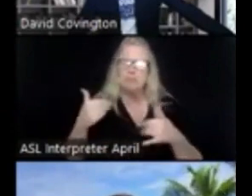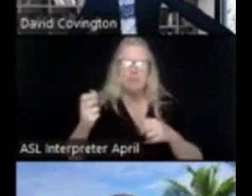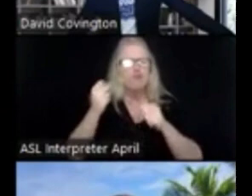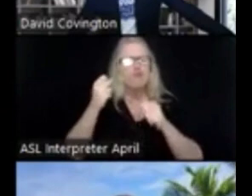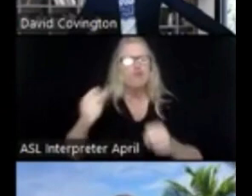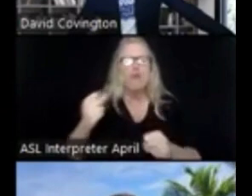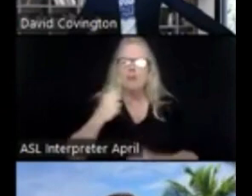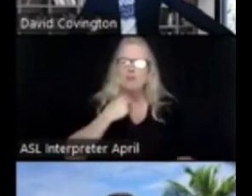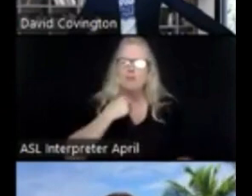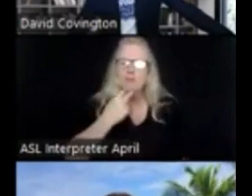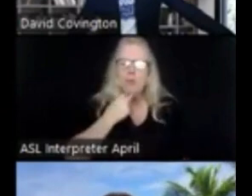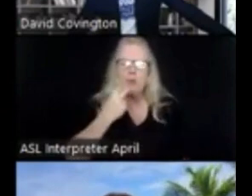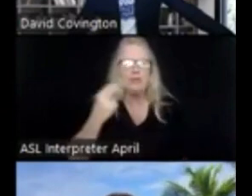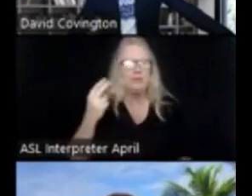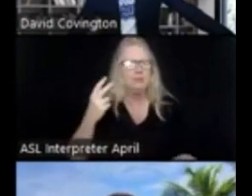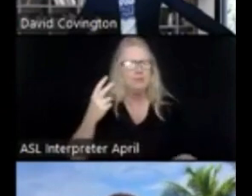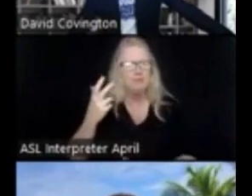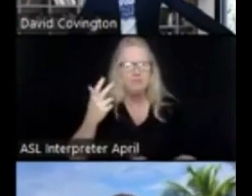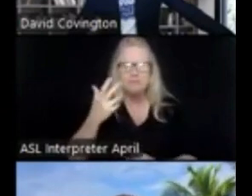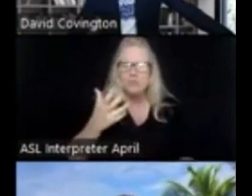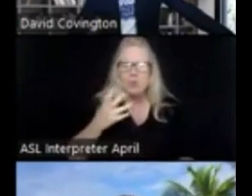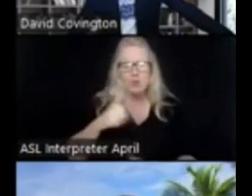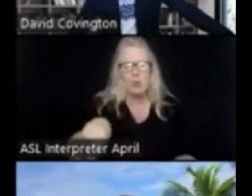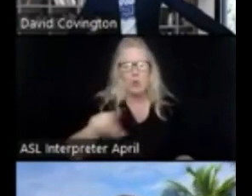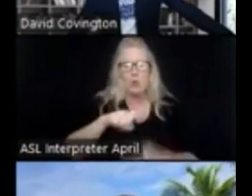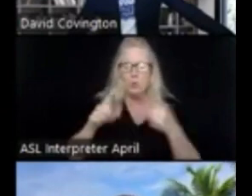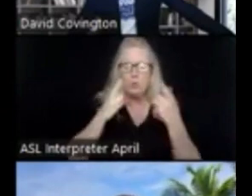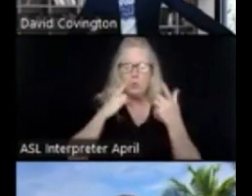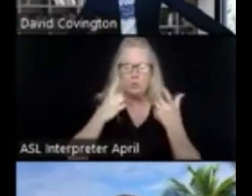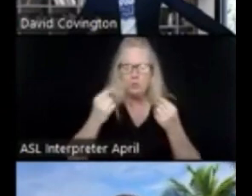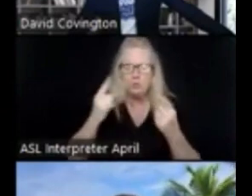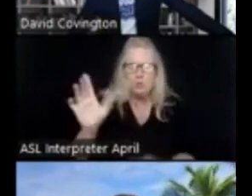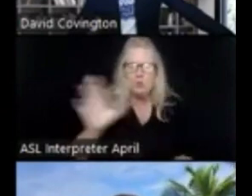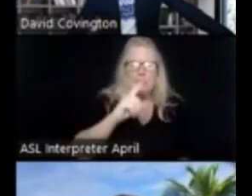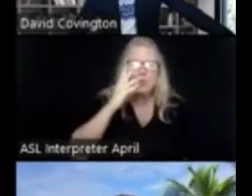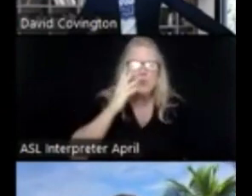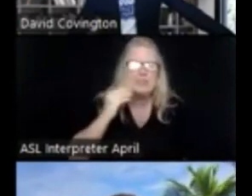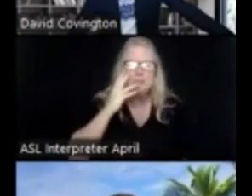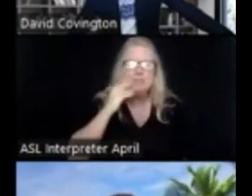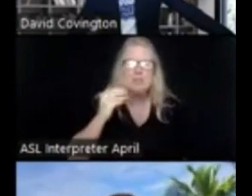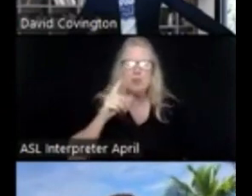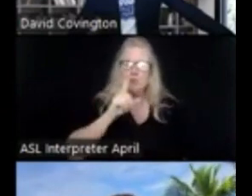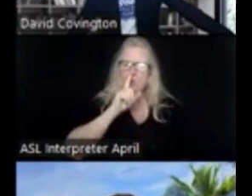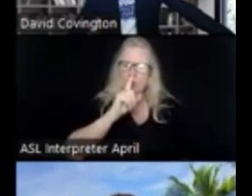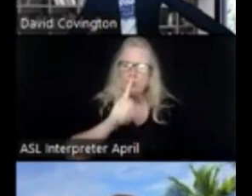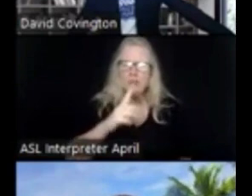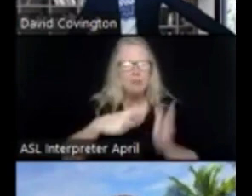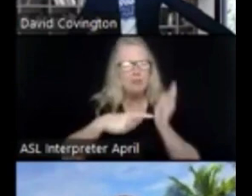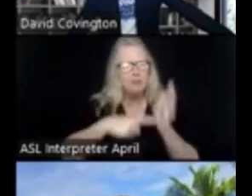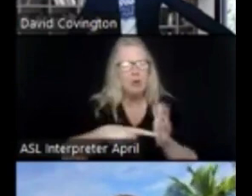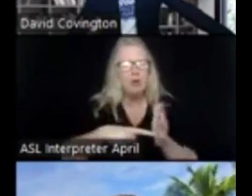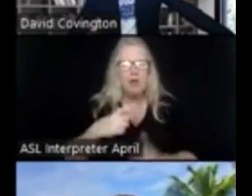WHAT YOU ARE DOING IS EXPERIENCING AND GIVING OUT A NEEDED VOICE IN A VERY NEEDED